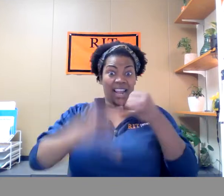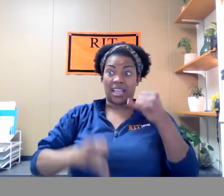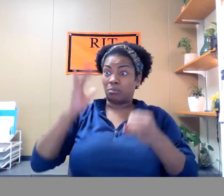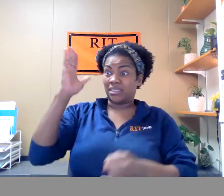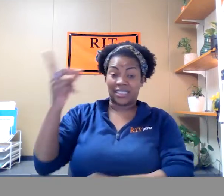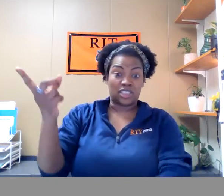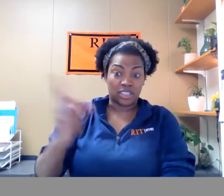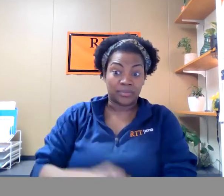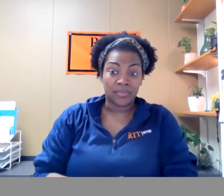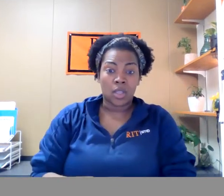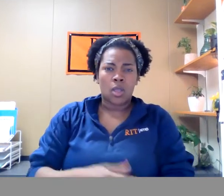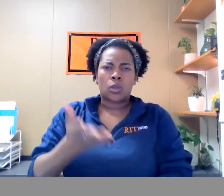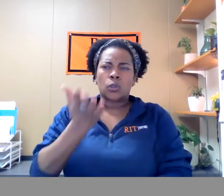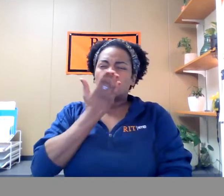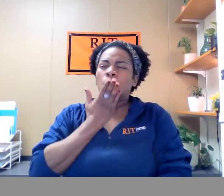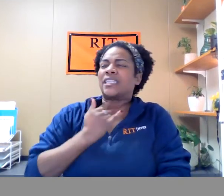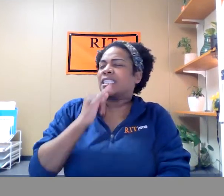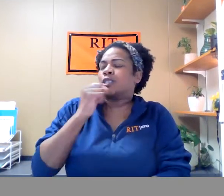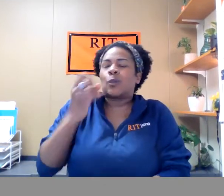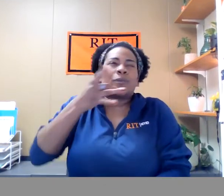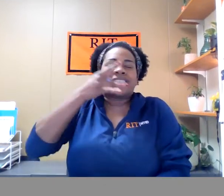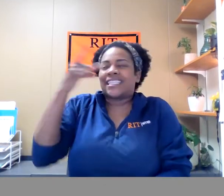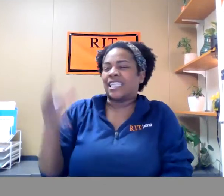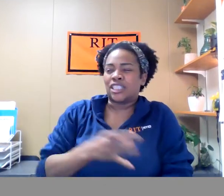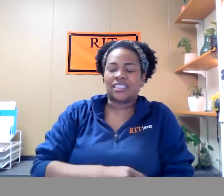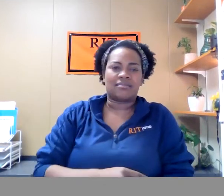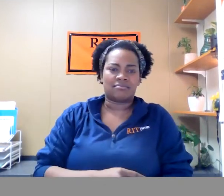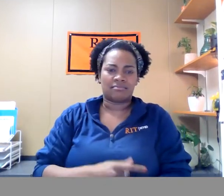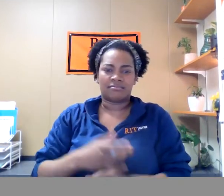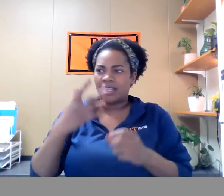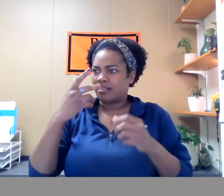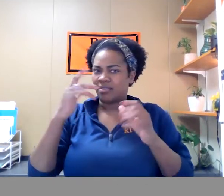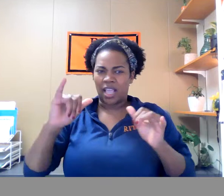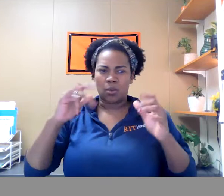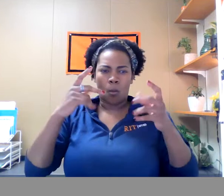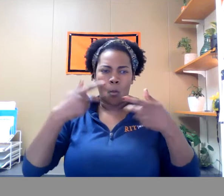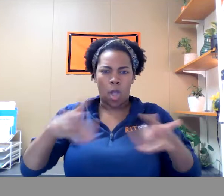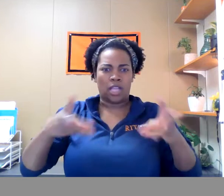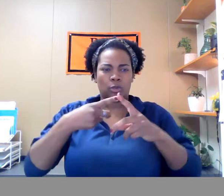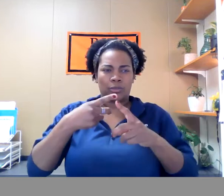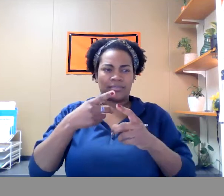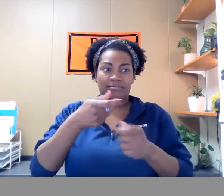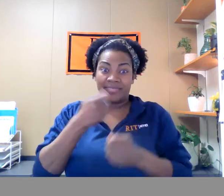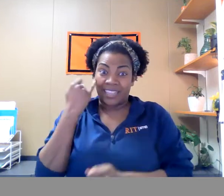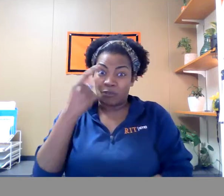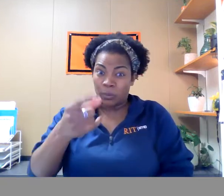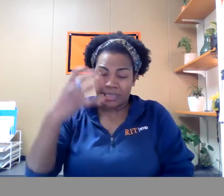So, all said and done, this was the end of their presentation. This is how they close it out: "Sweet is so delicious."